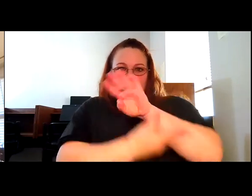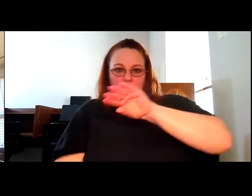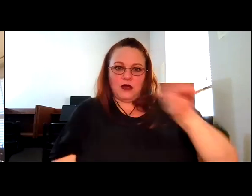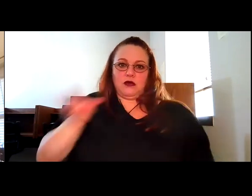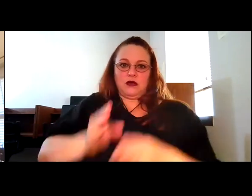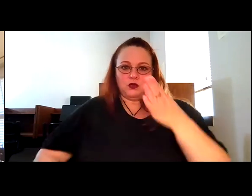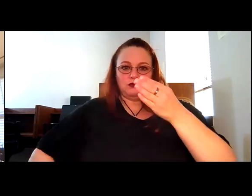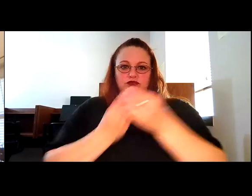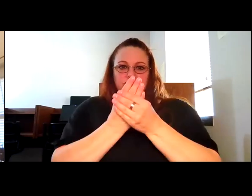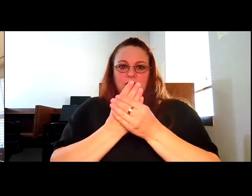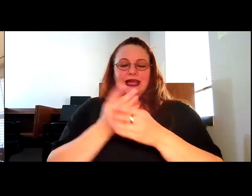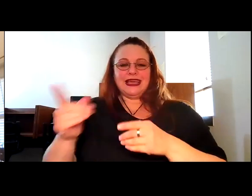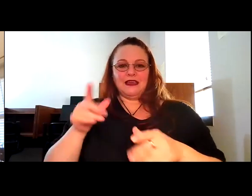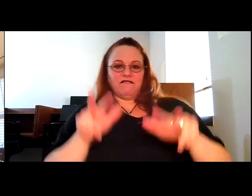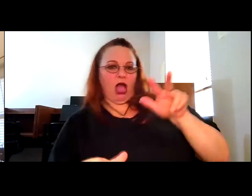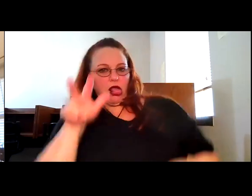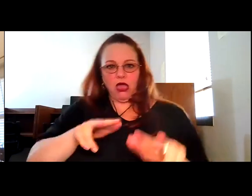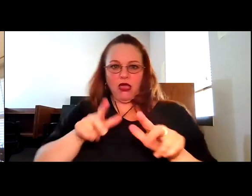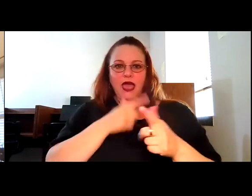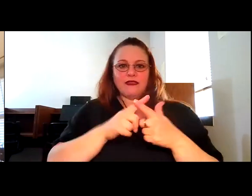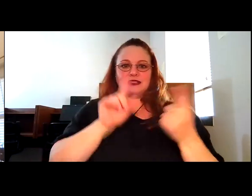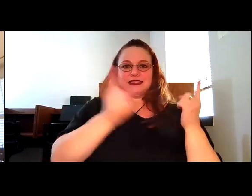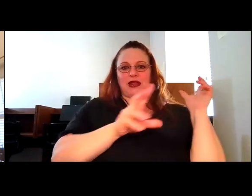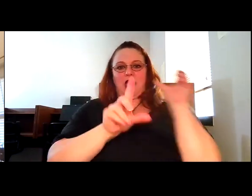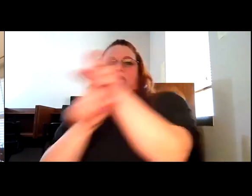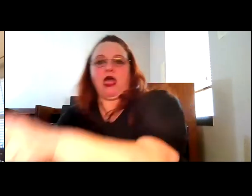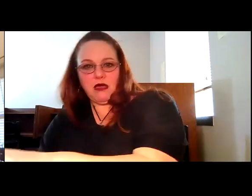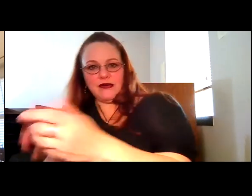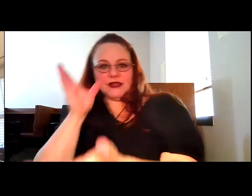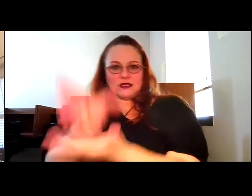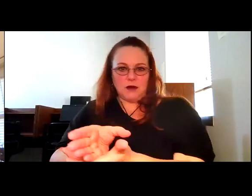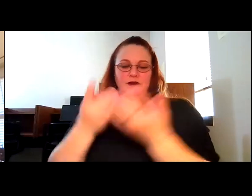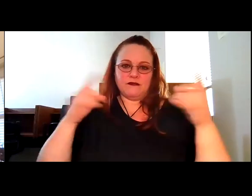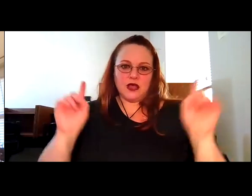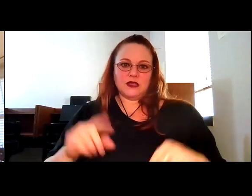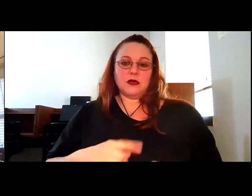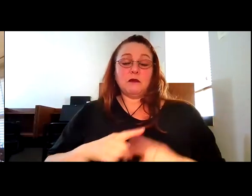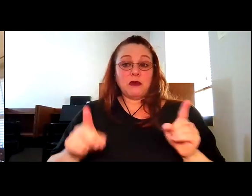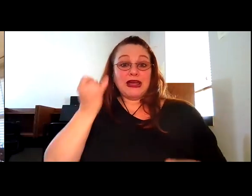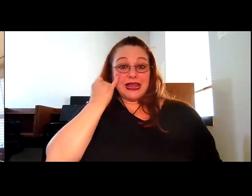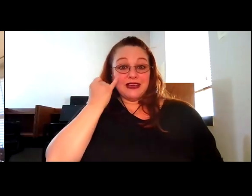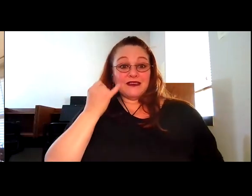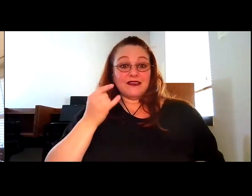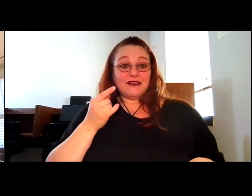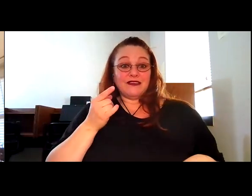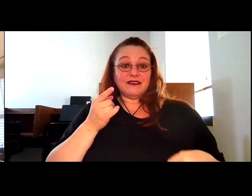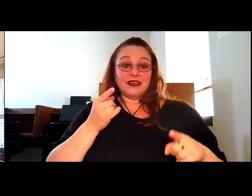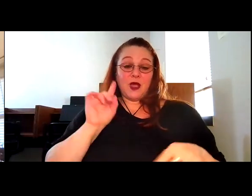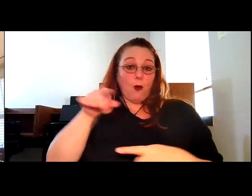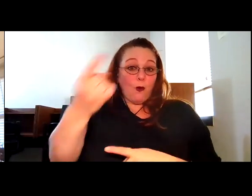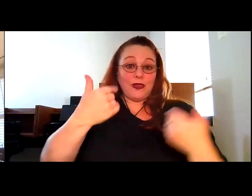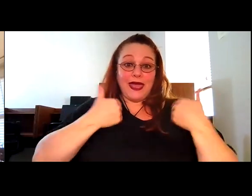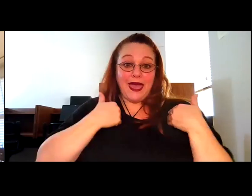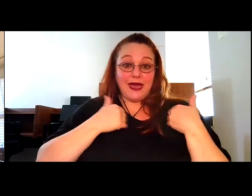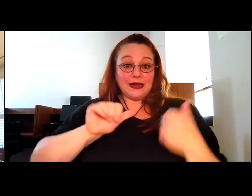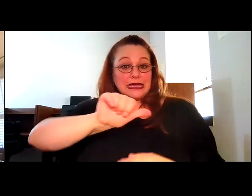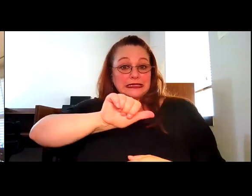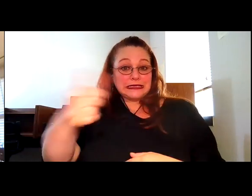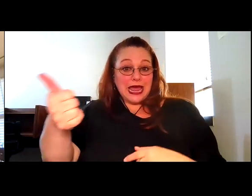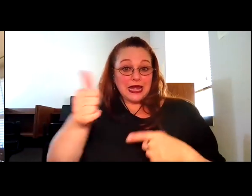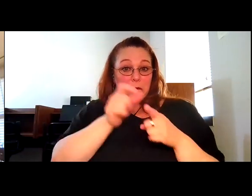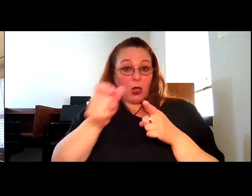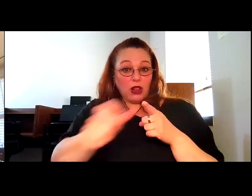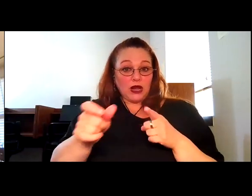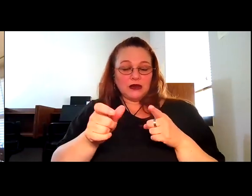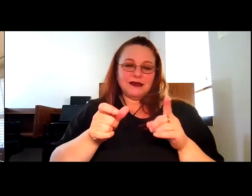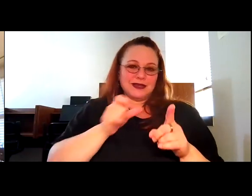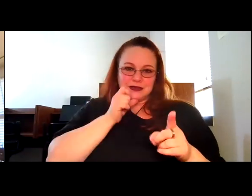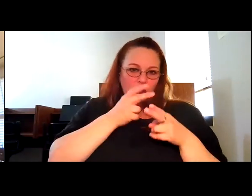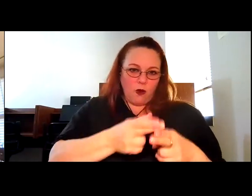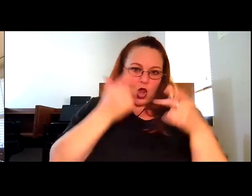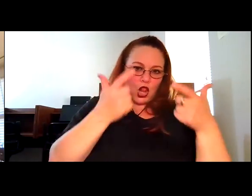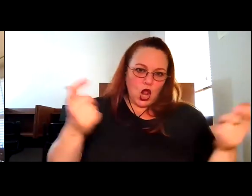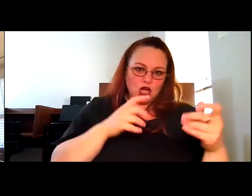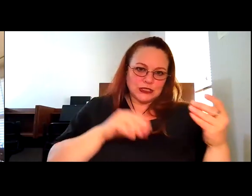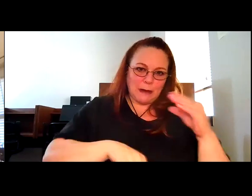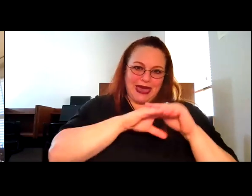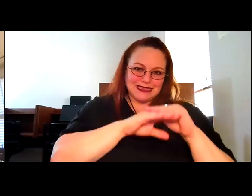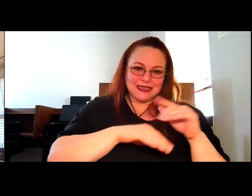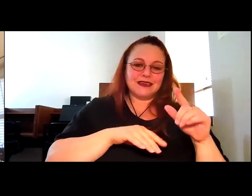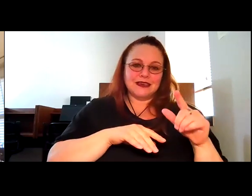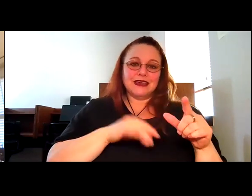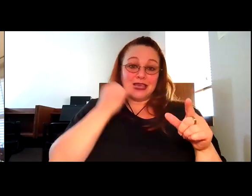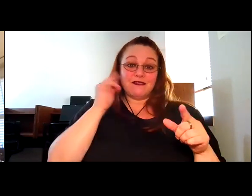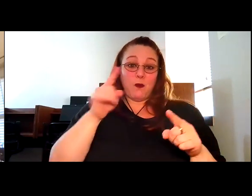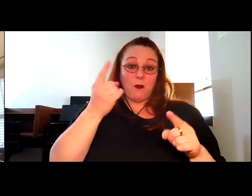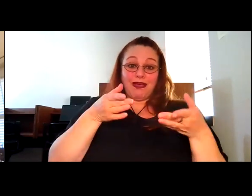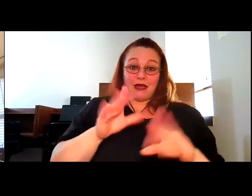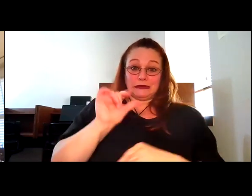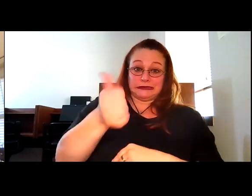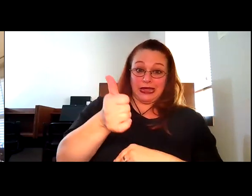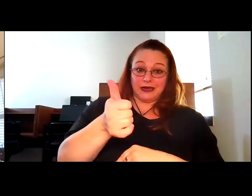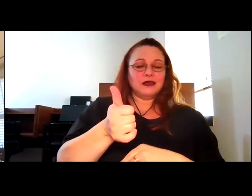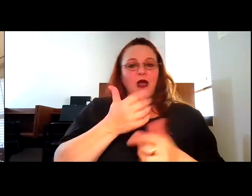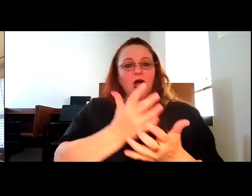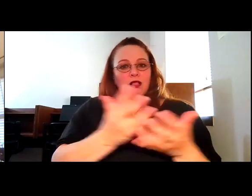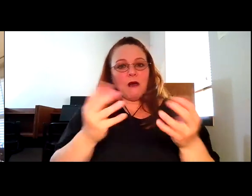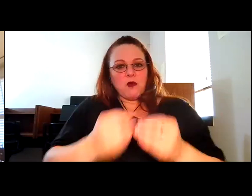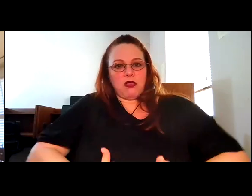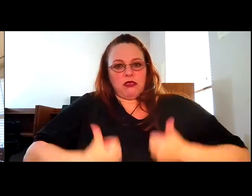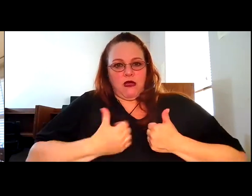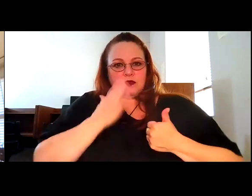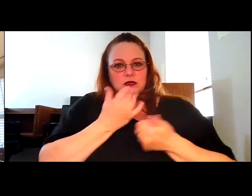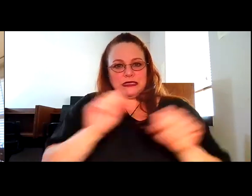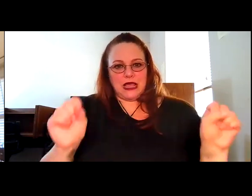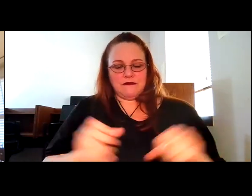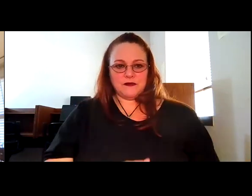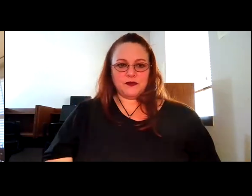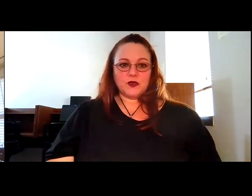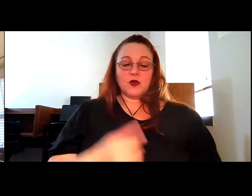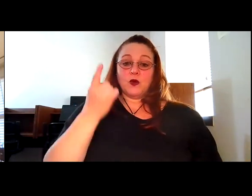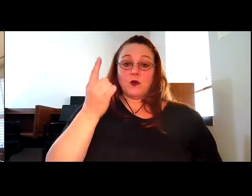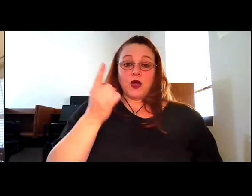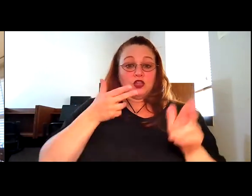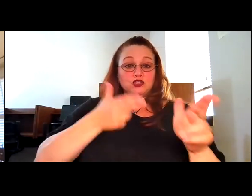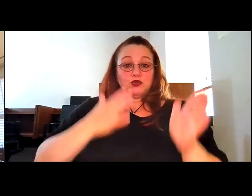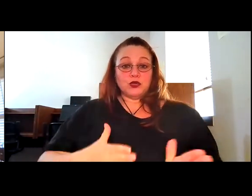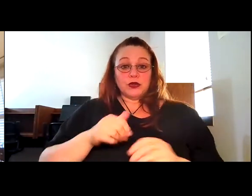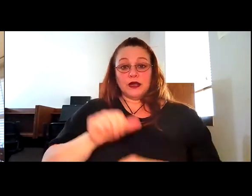Robyn Thomas: and was tackled by bystanders and stopped. So had he only had a ten round magazine which is not considered a large capacity magazine. There would have been a lot of lives saved that day. The shooter in Aurora had a hundred round drum. Thankfully it jammed, and he wasn't able to get off